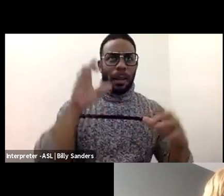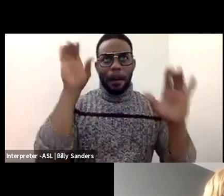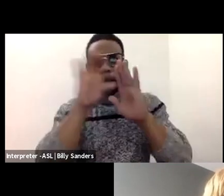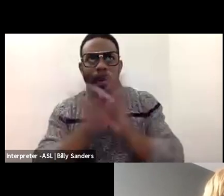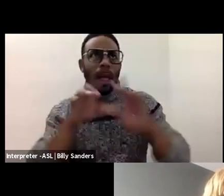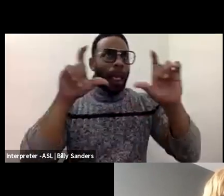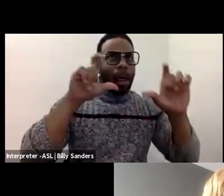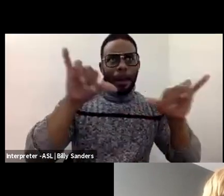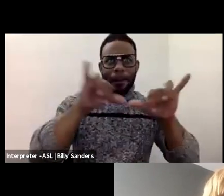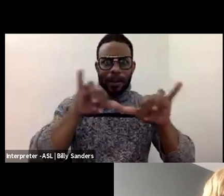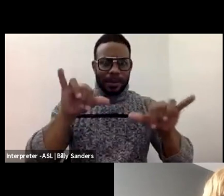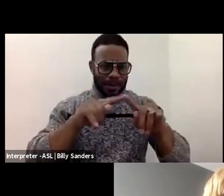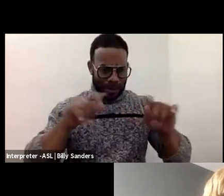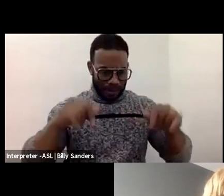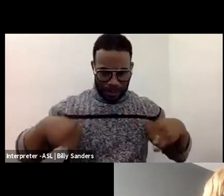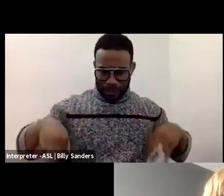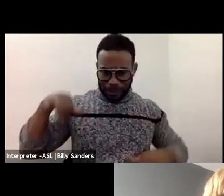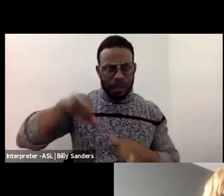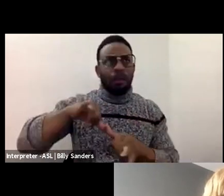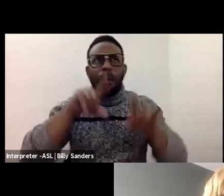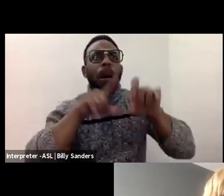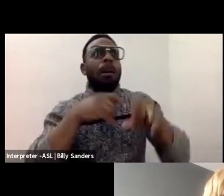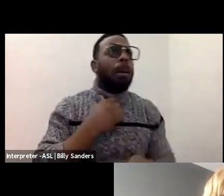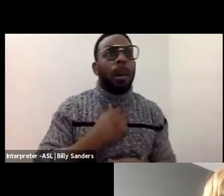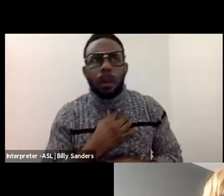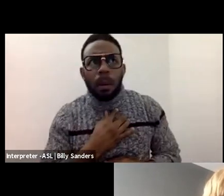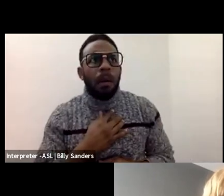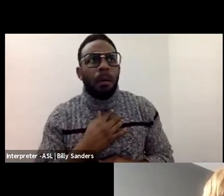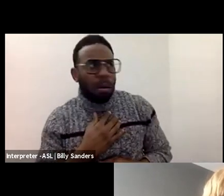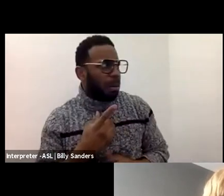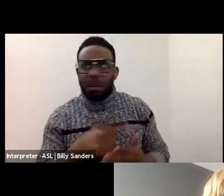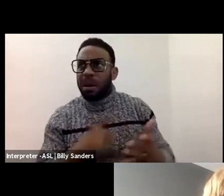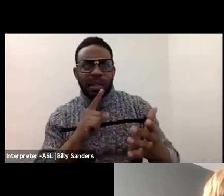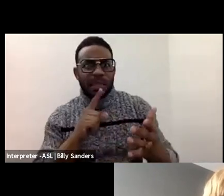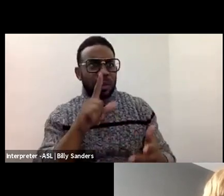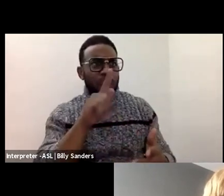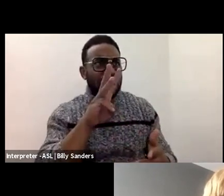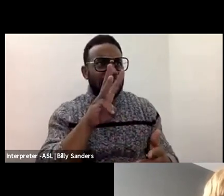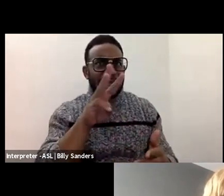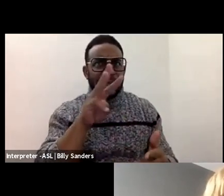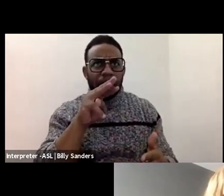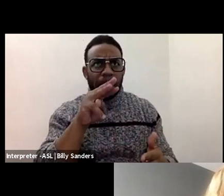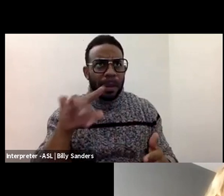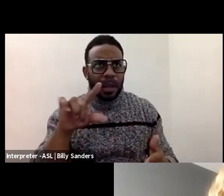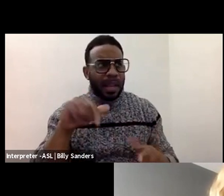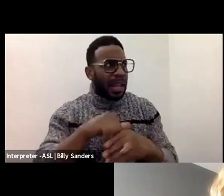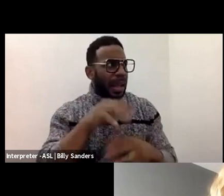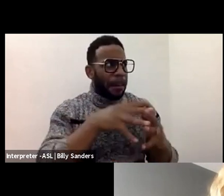measuring tape and questions about what is 26 millimeters in American metrics because